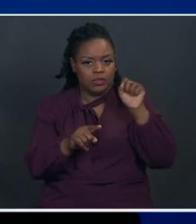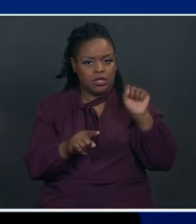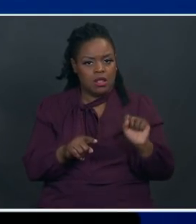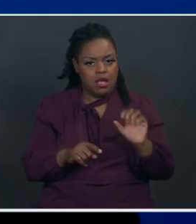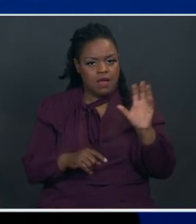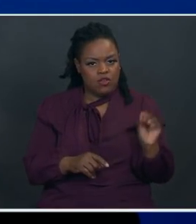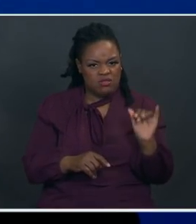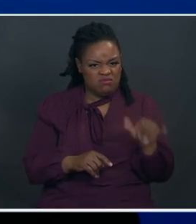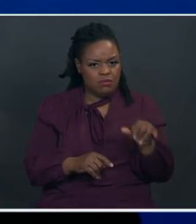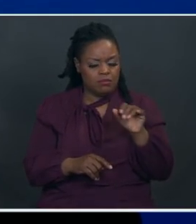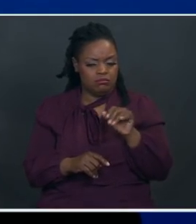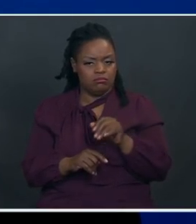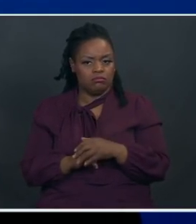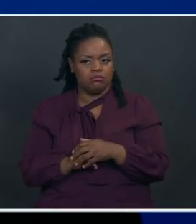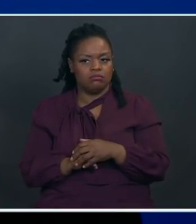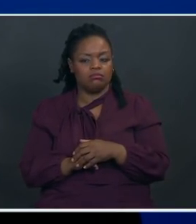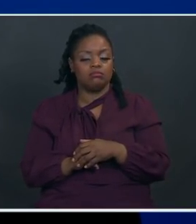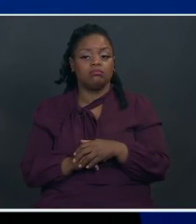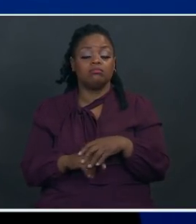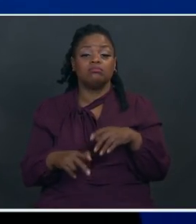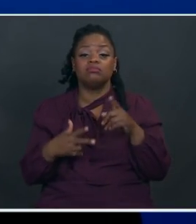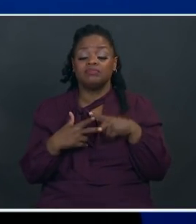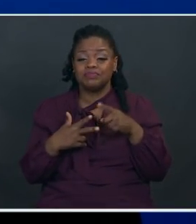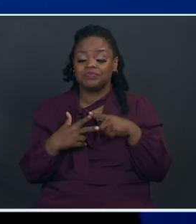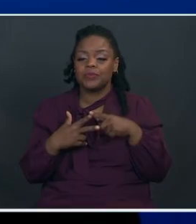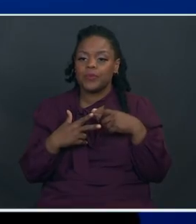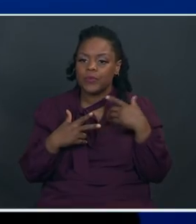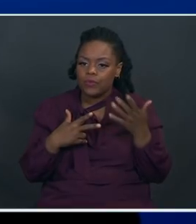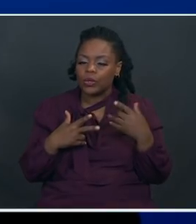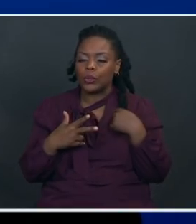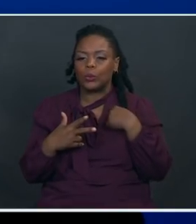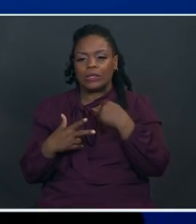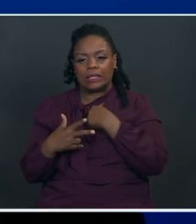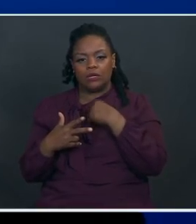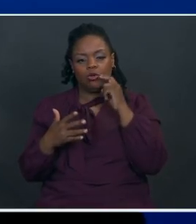because in that regard, there is a moderate diminution,